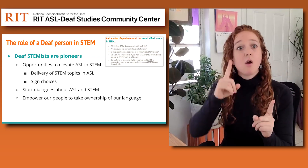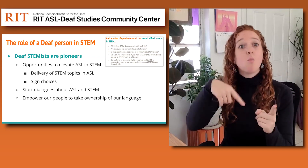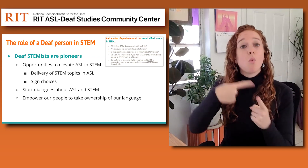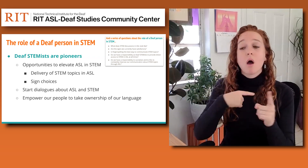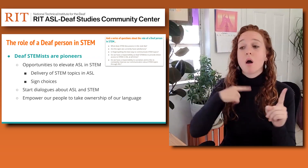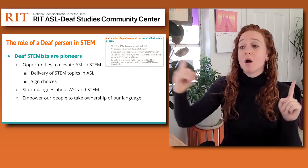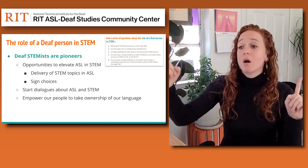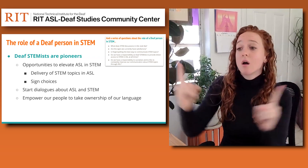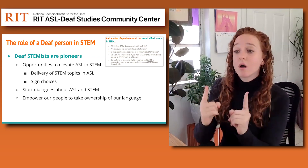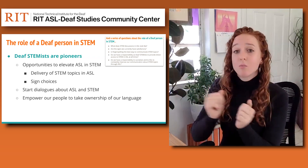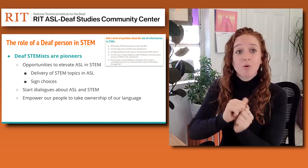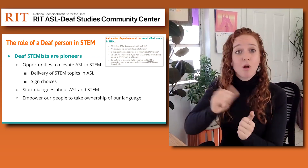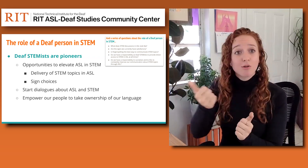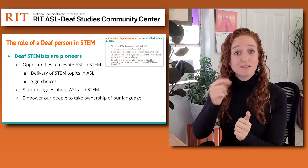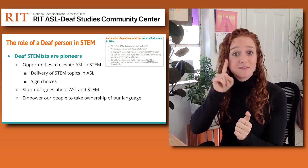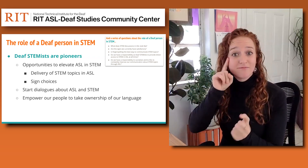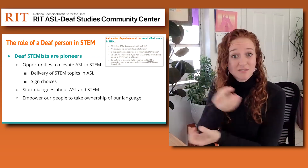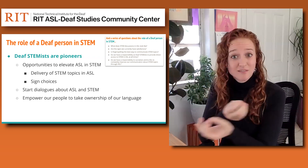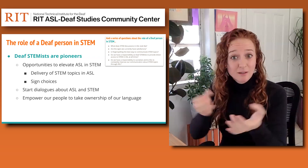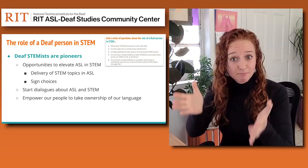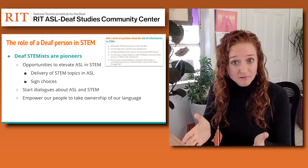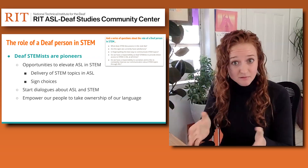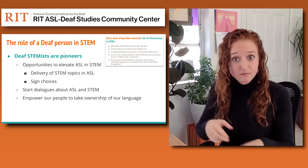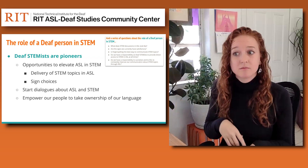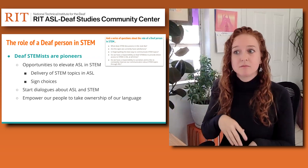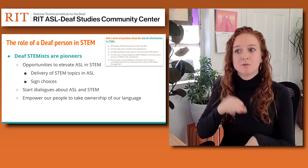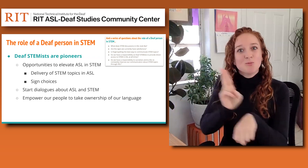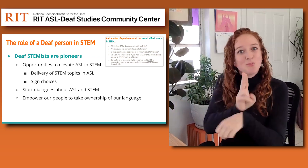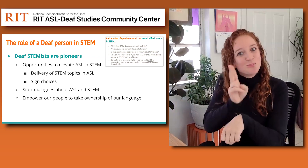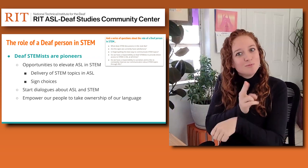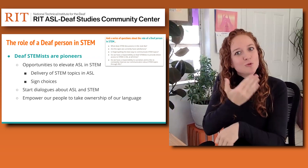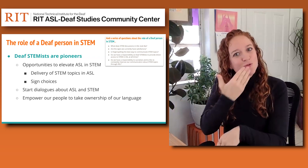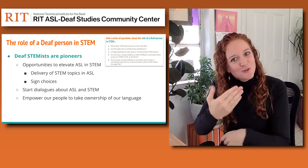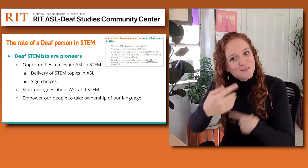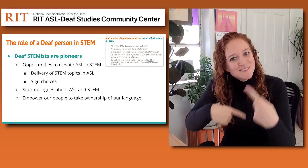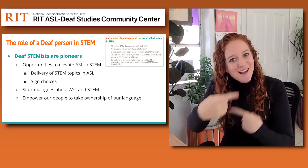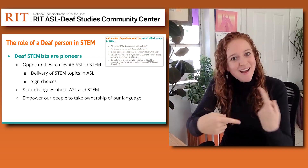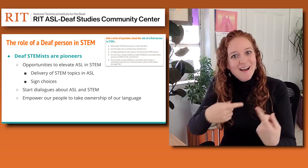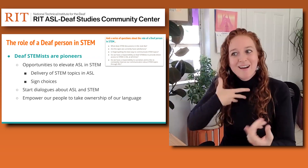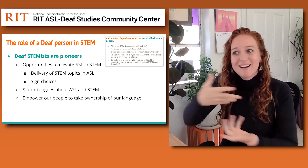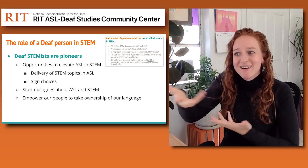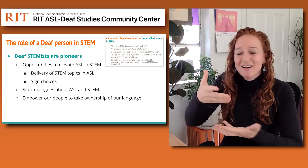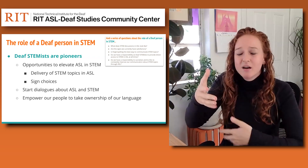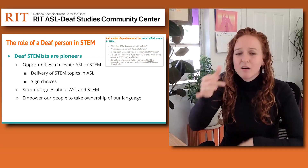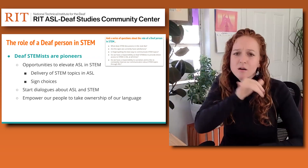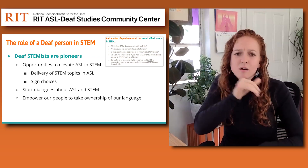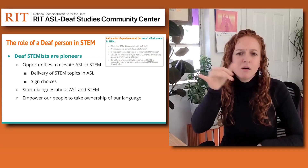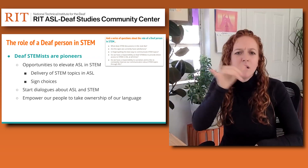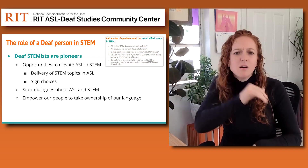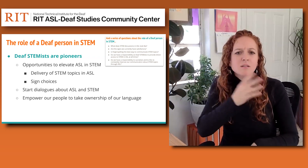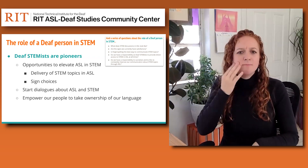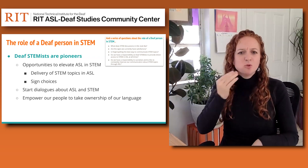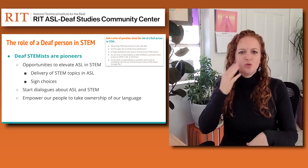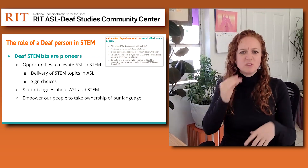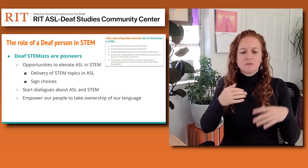in a group of hearing people. We need to get together a group of good signers who are STEMists,